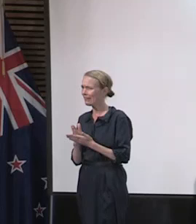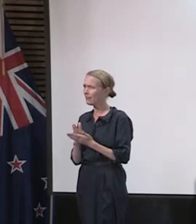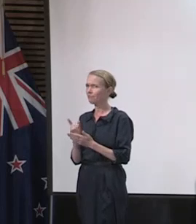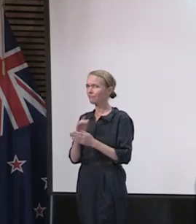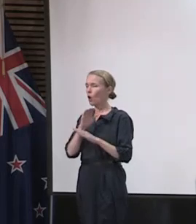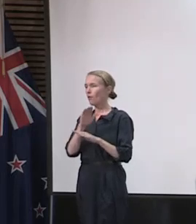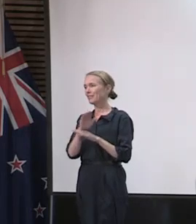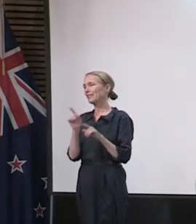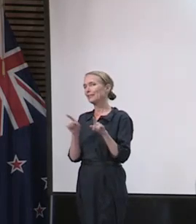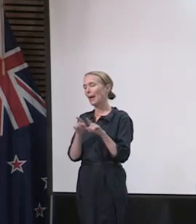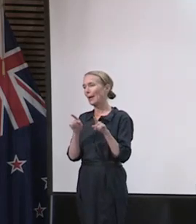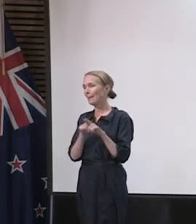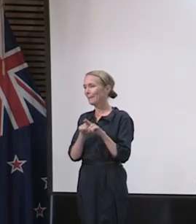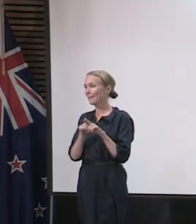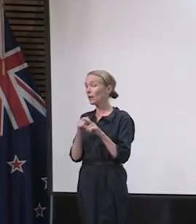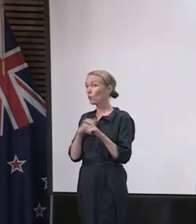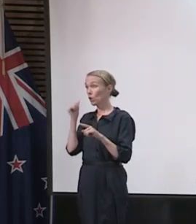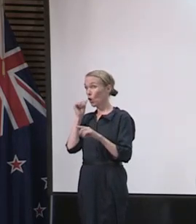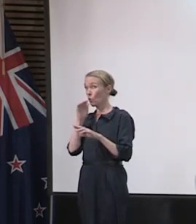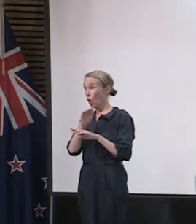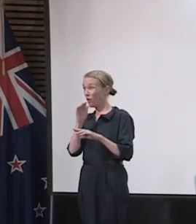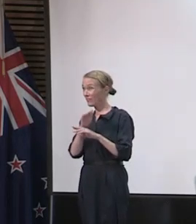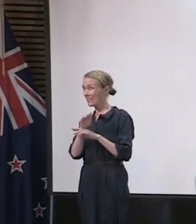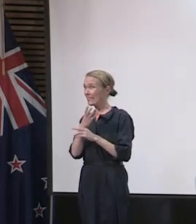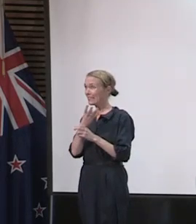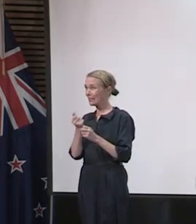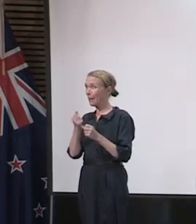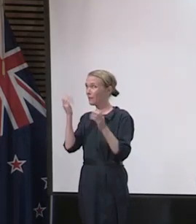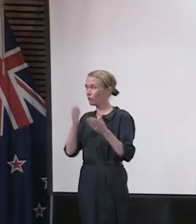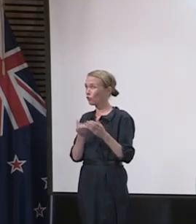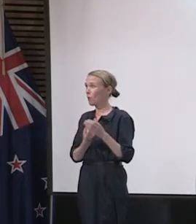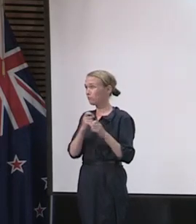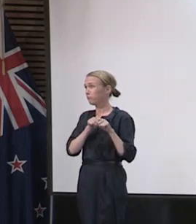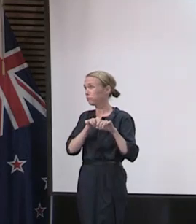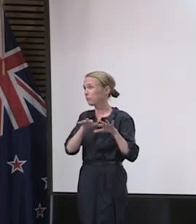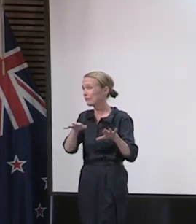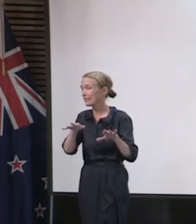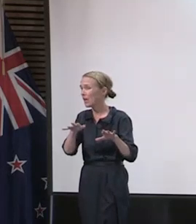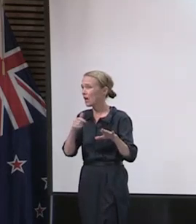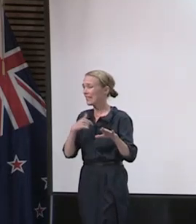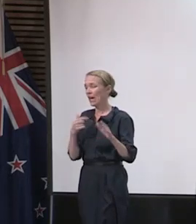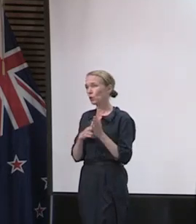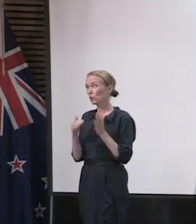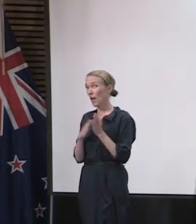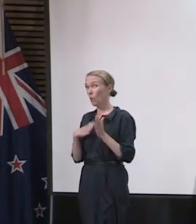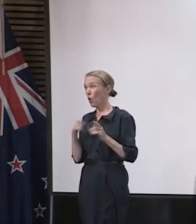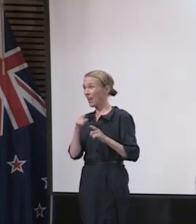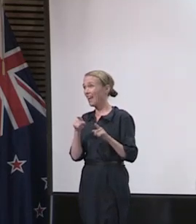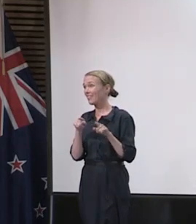in the restrictions there apply and have applied to date to funerals for the same reasons. Making sure that we